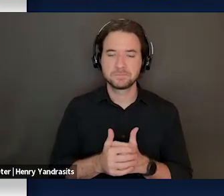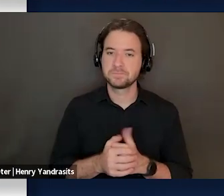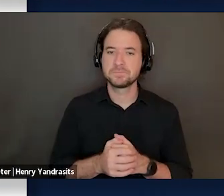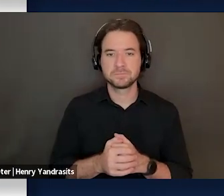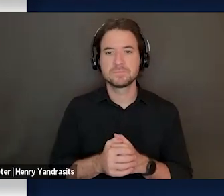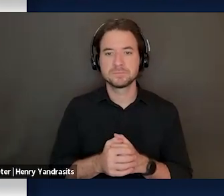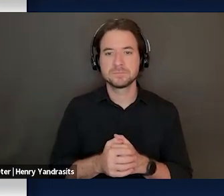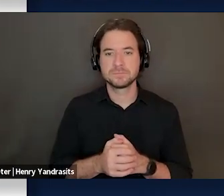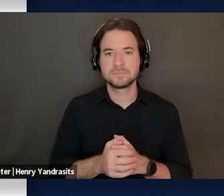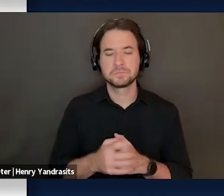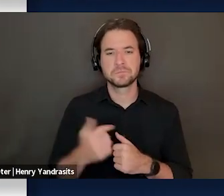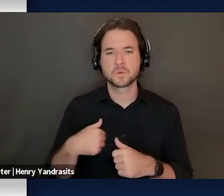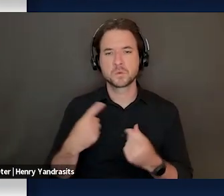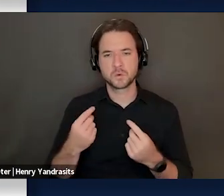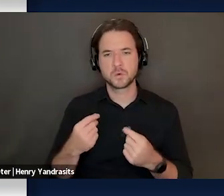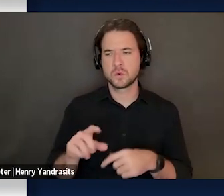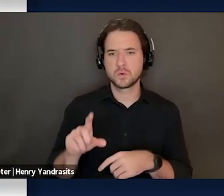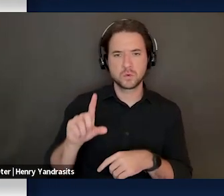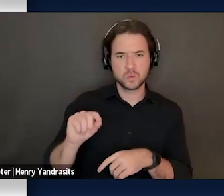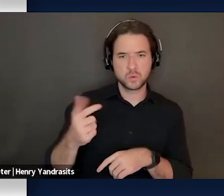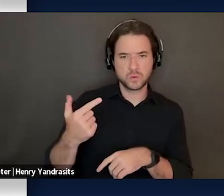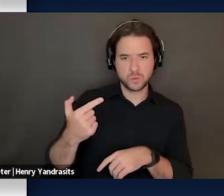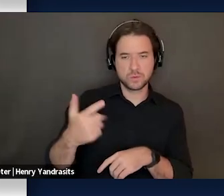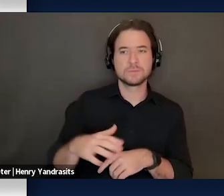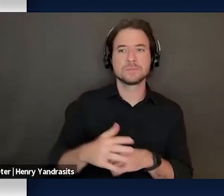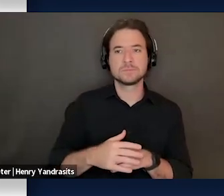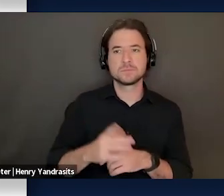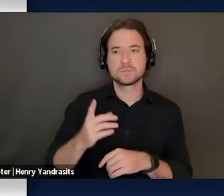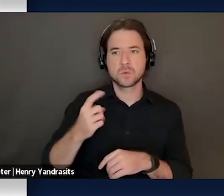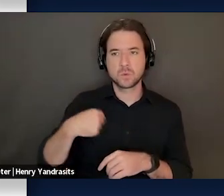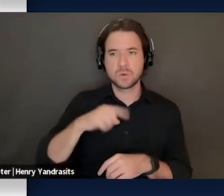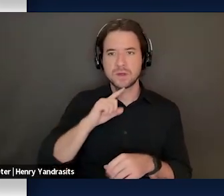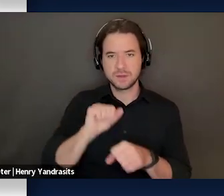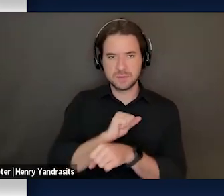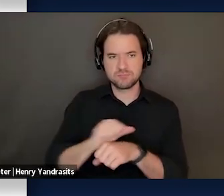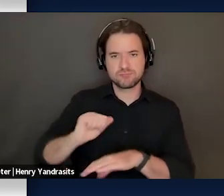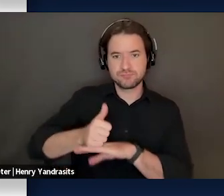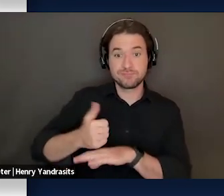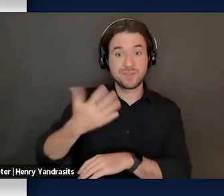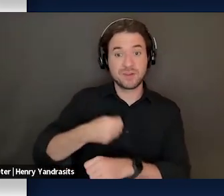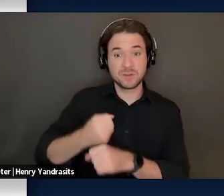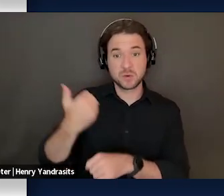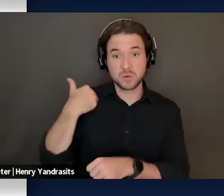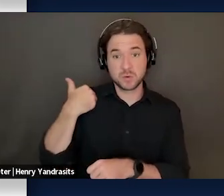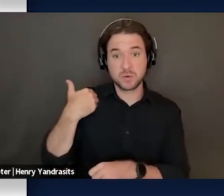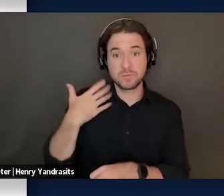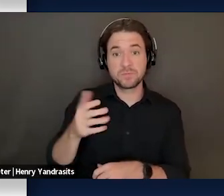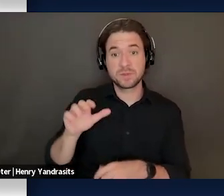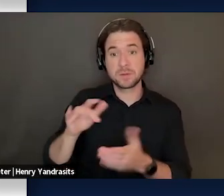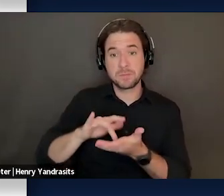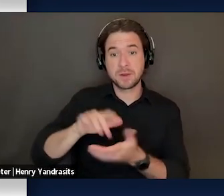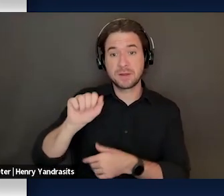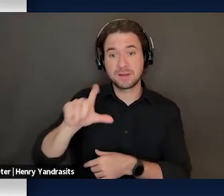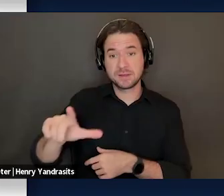So, um, what we did in 2021, um, so, uh, we've actually set up nearly 5 years ago, this Medical American Sign Language Elective.